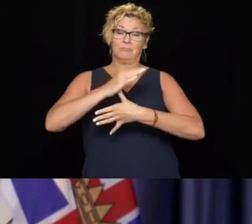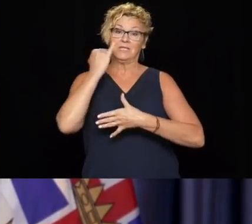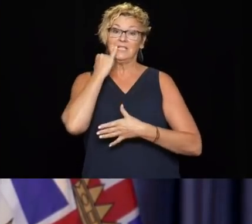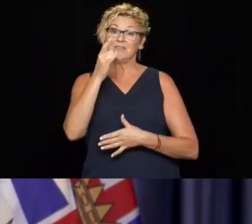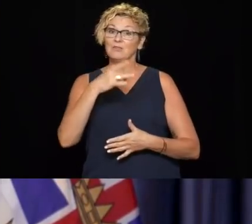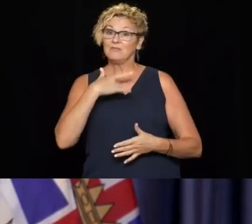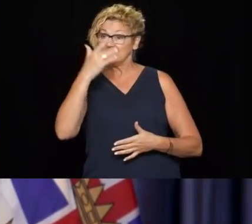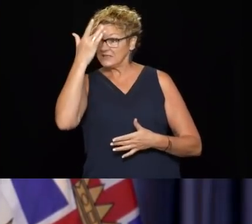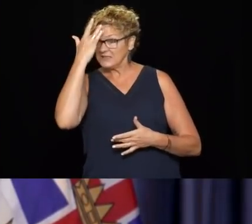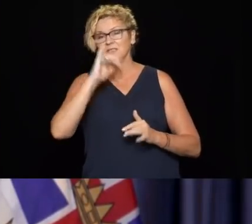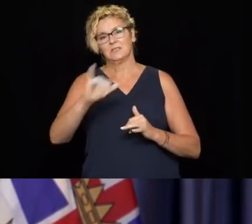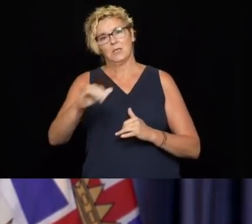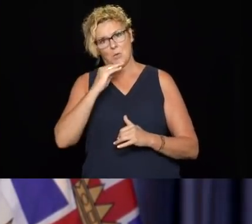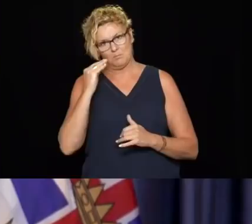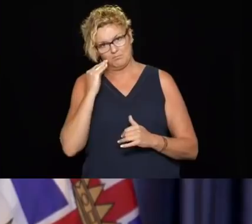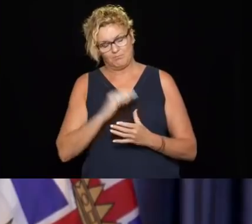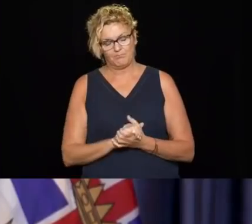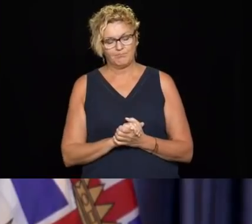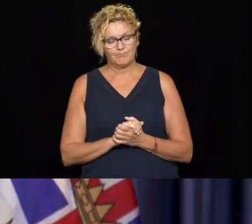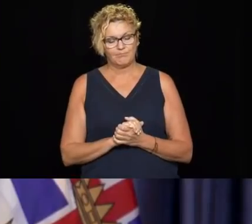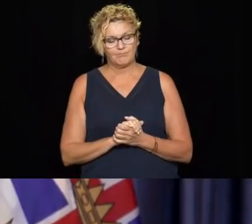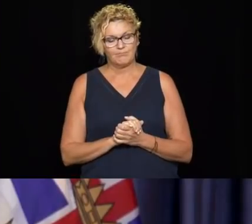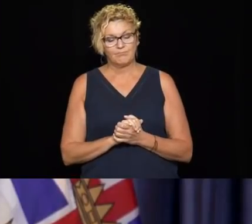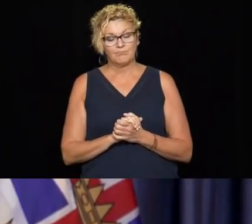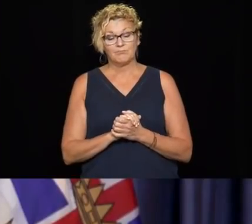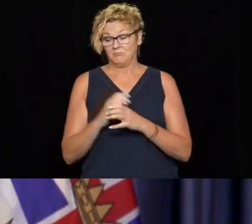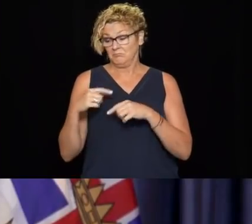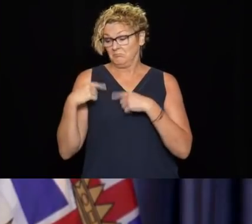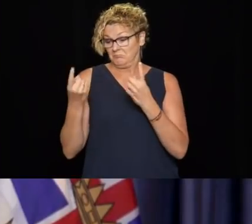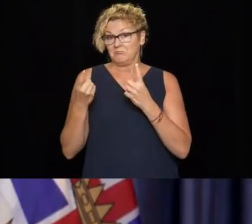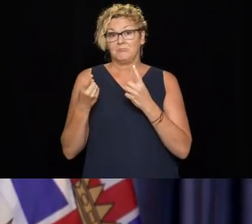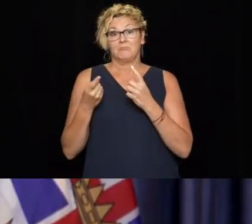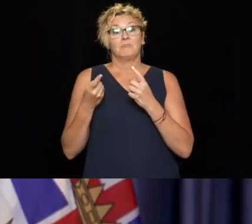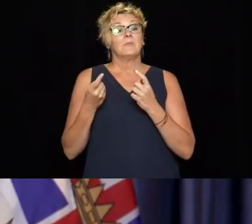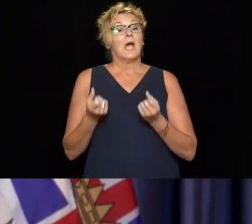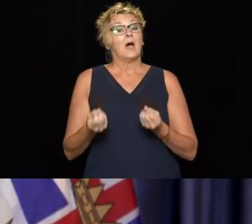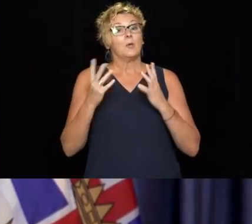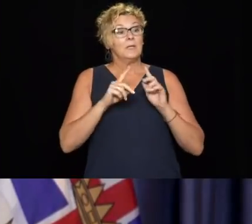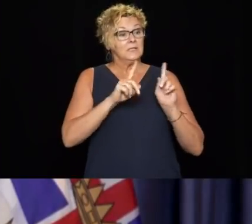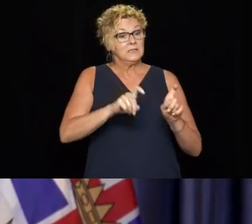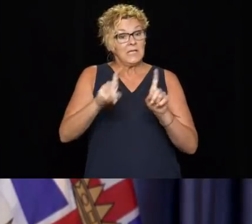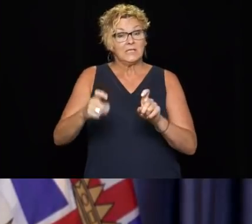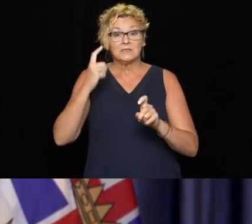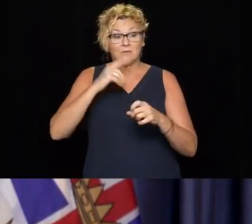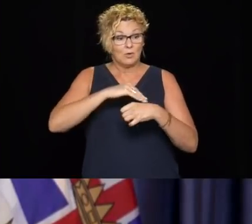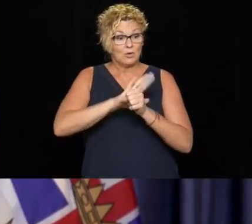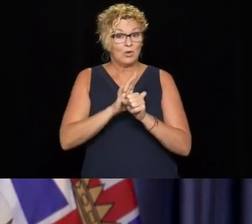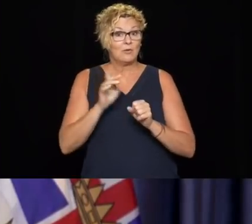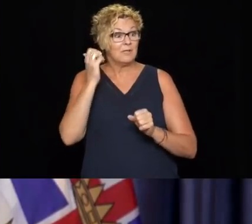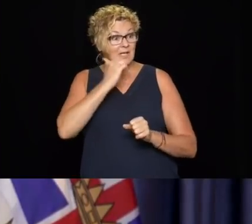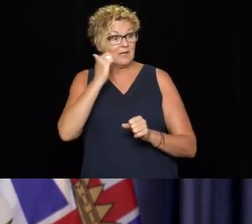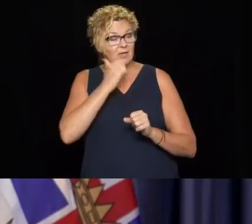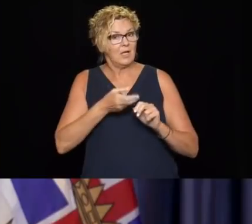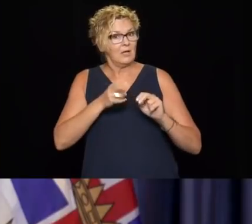to an already challenging pandemic situation. Obviously, COVID-19 is still with us, our plan has been working but we need to intensify our